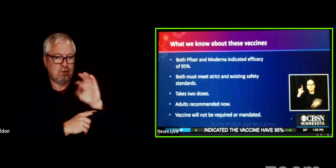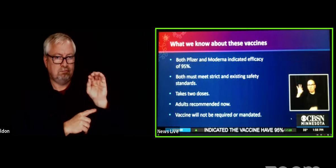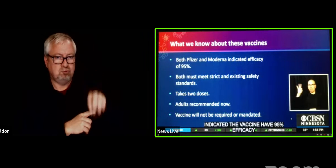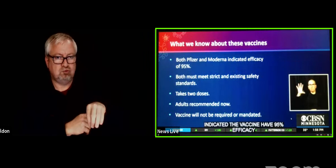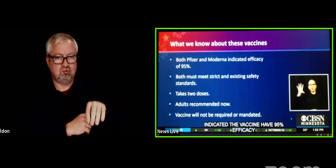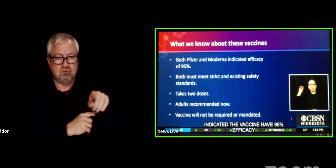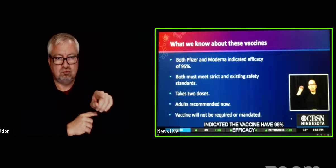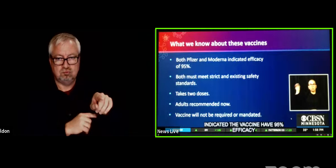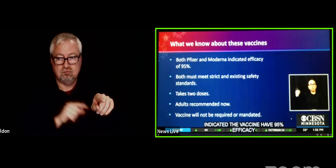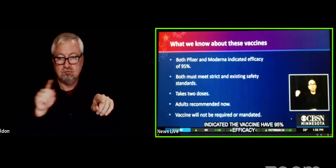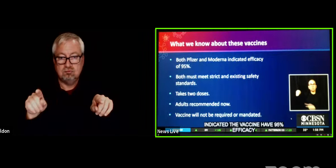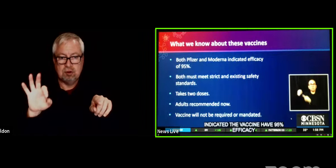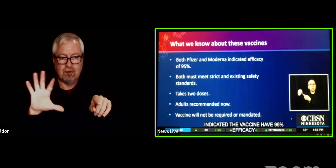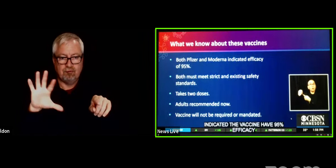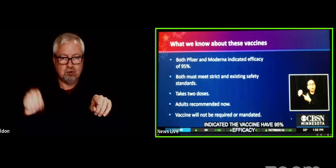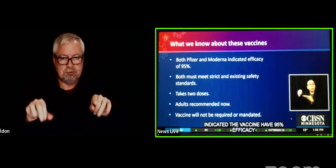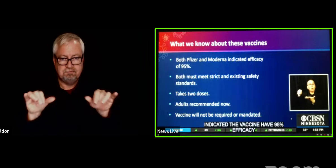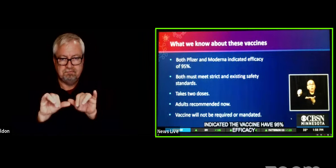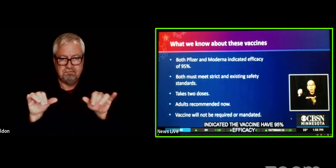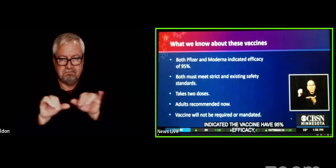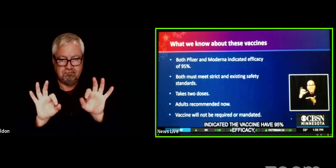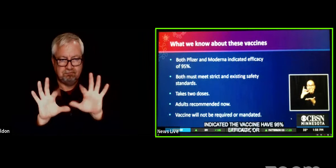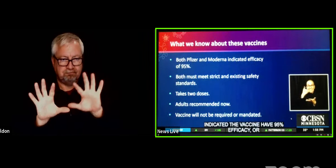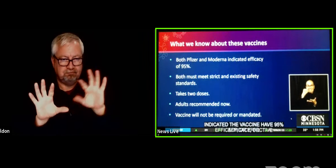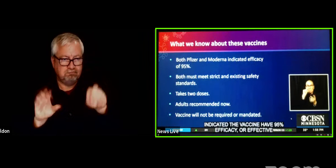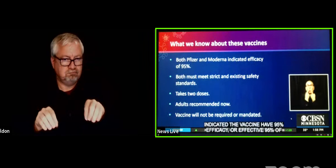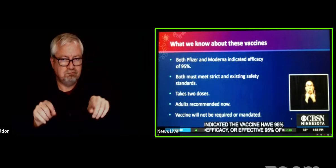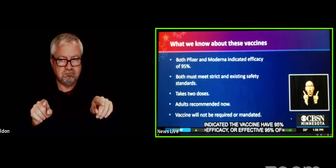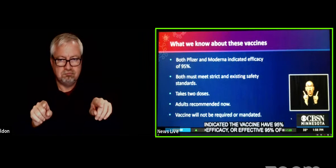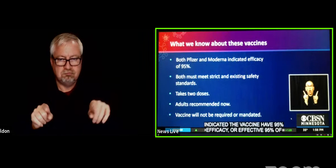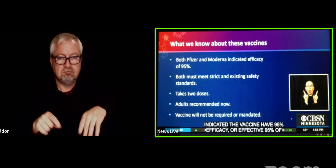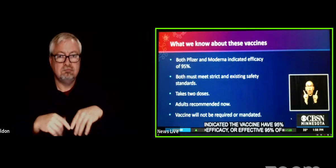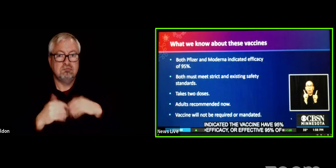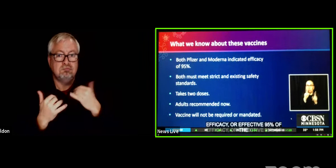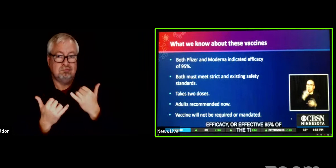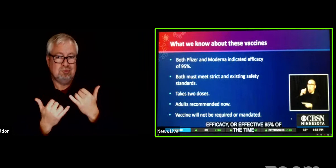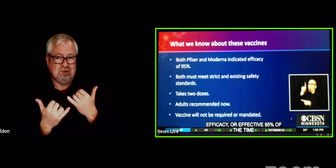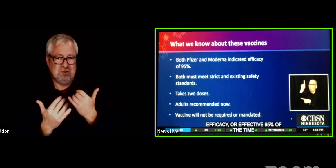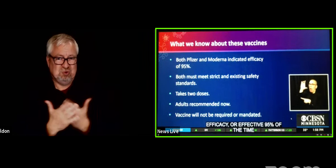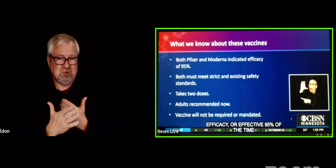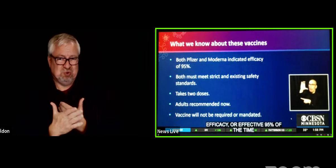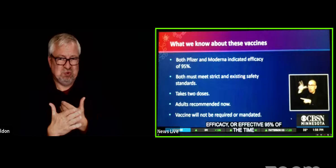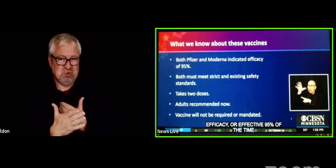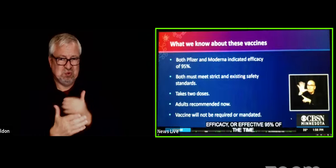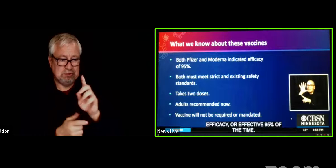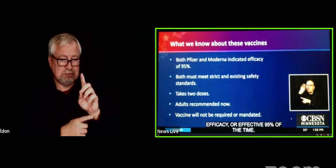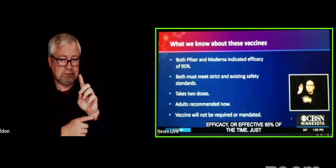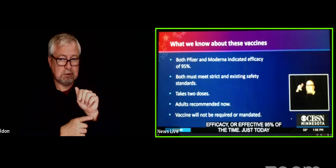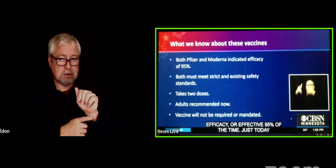THE TIME. AND JUST TODAY, DATA CAME OUT TO SUGGEST THAT WITHIN OUR ELDER POPULATION, THOSE 65 AND